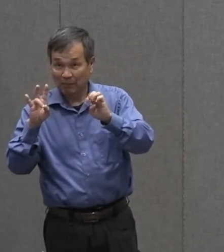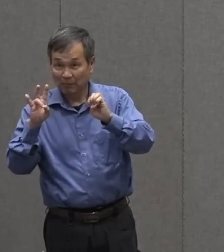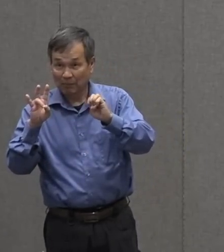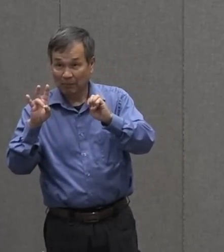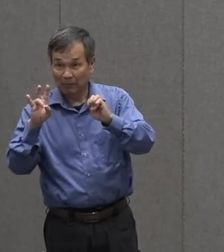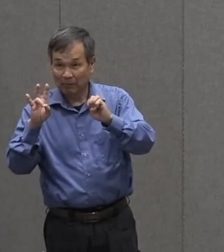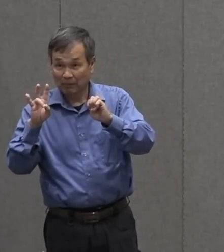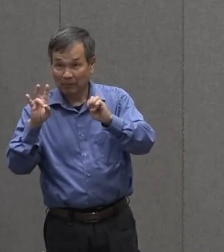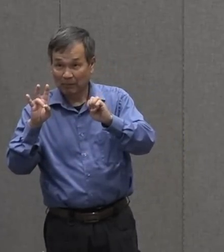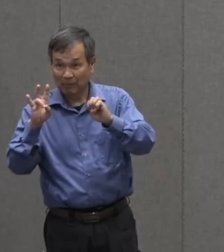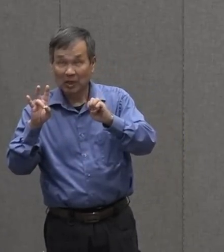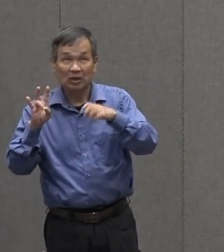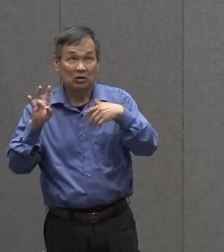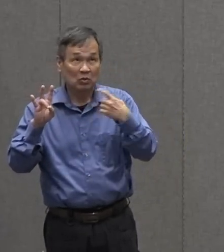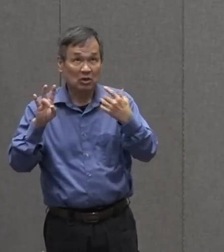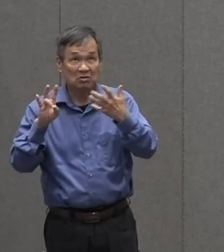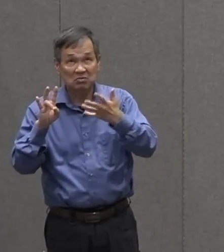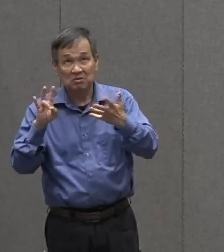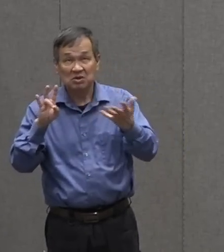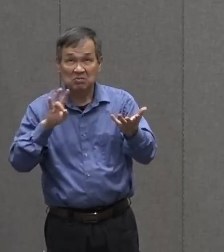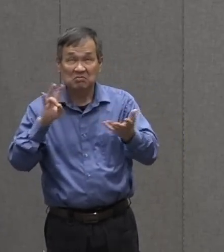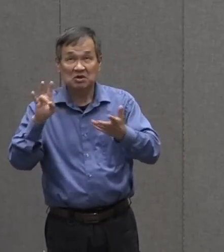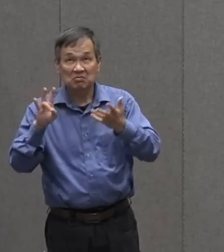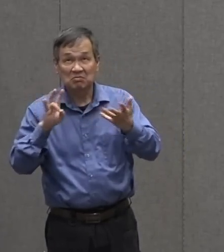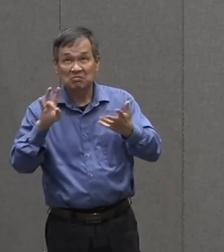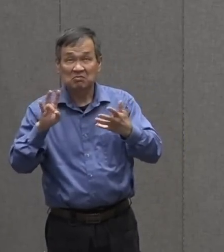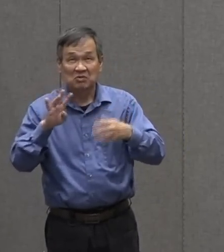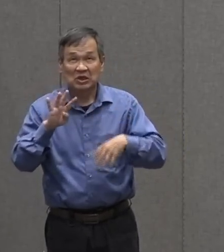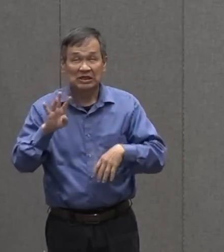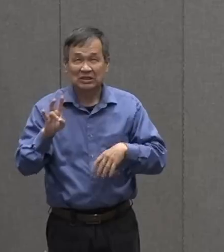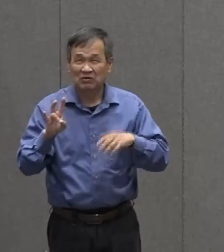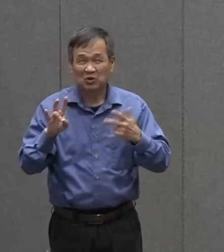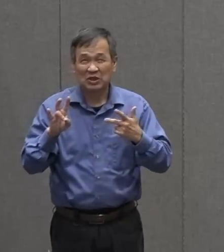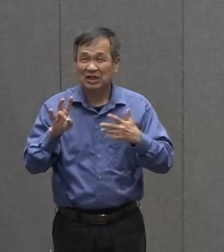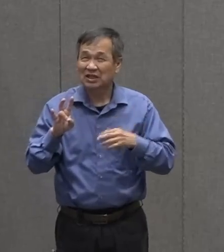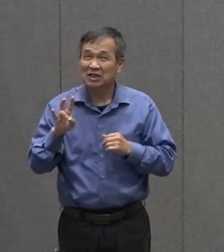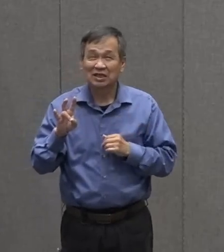I knew one times 47, two nope, three nope, five nope.